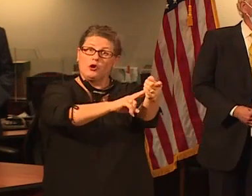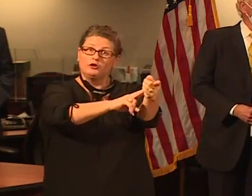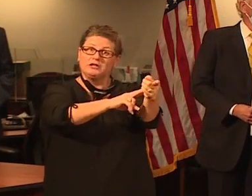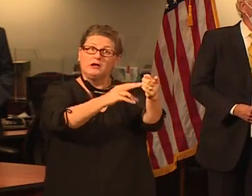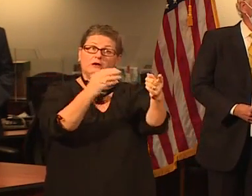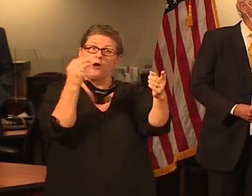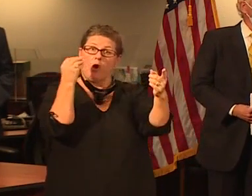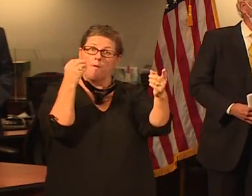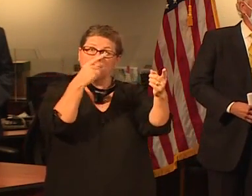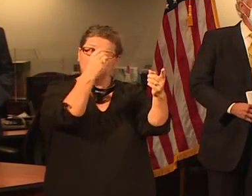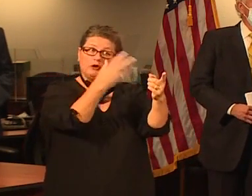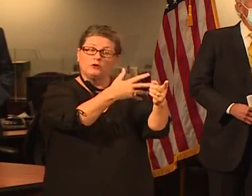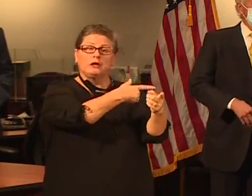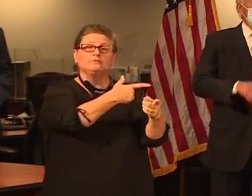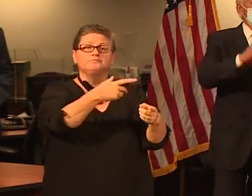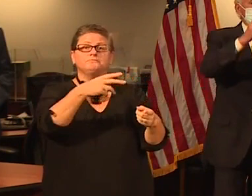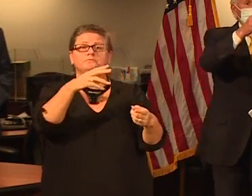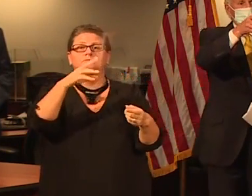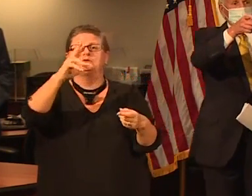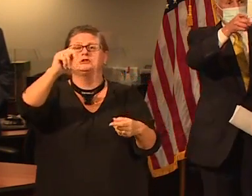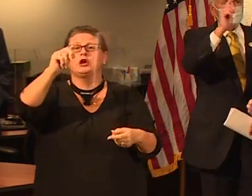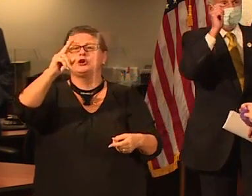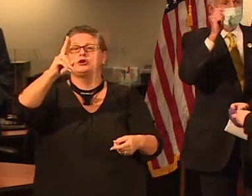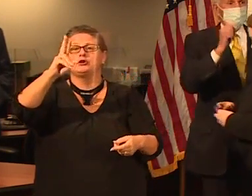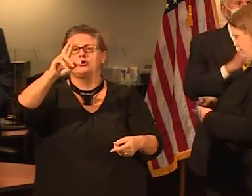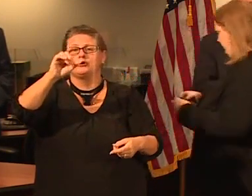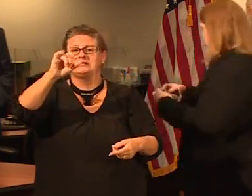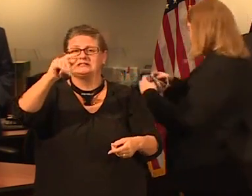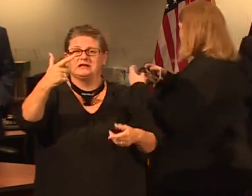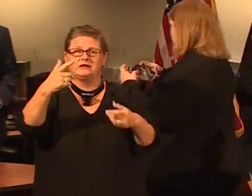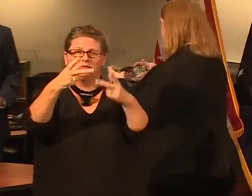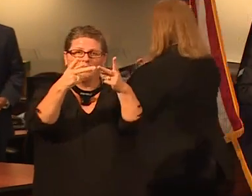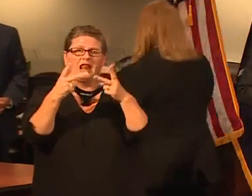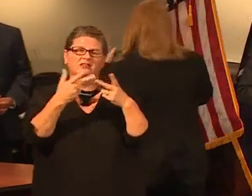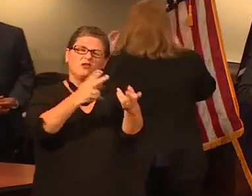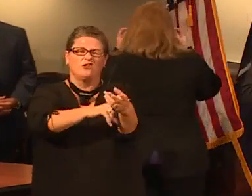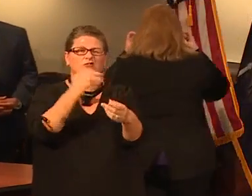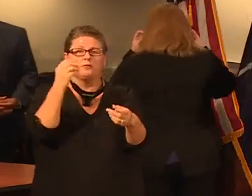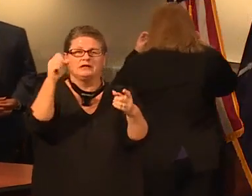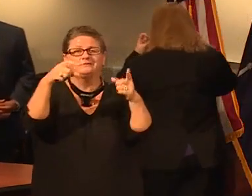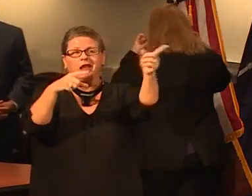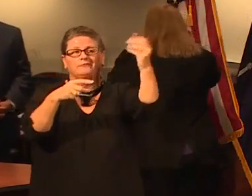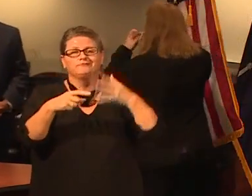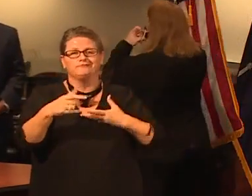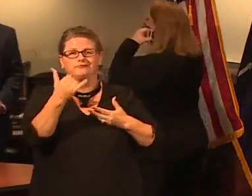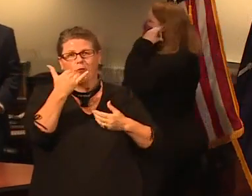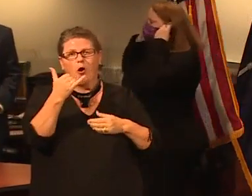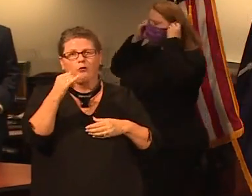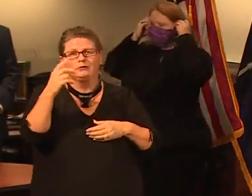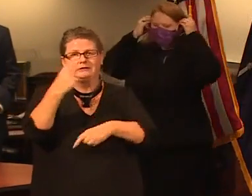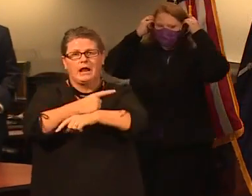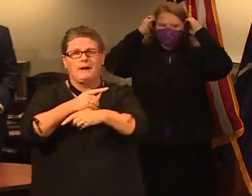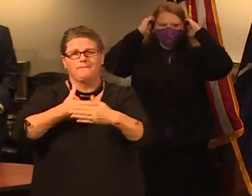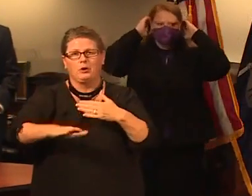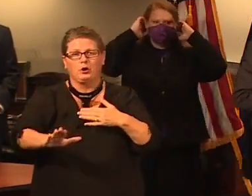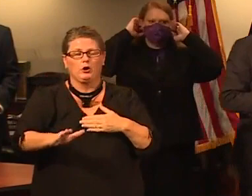IN THE NURSING HOME THAT REPORT ADMIT. IT WAS HEALTH CARE FACILITY. LAST EK QUESTION.